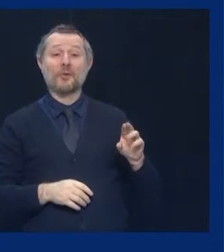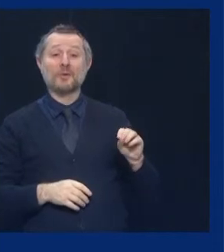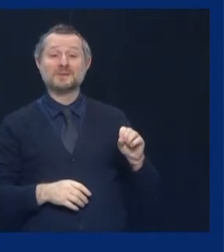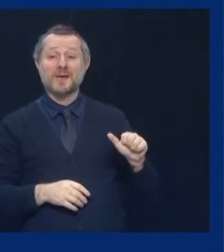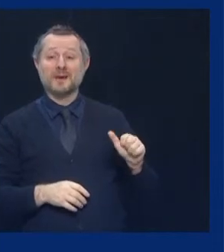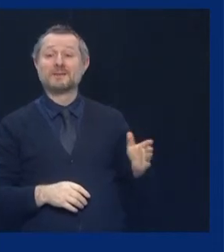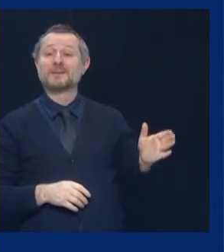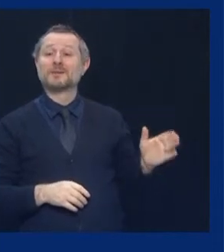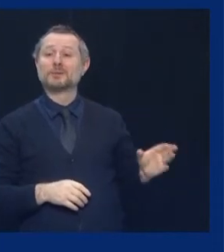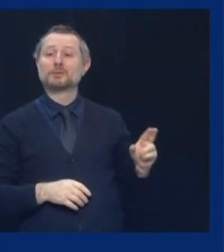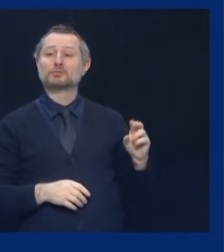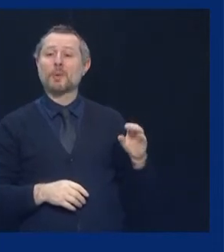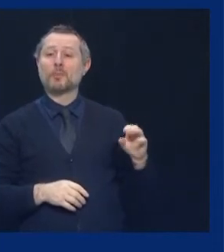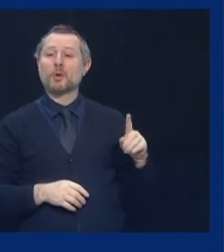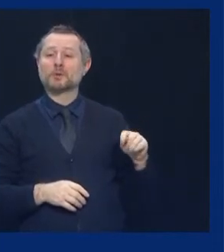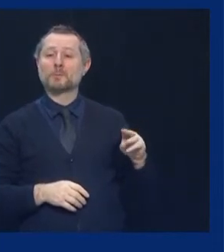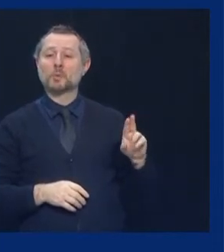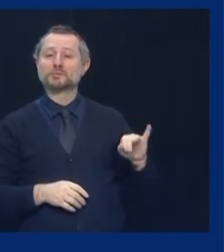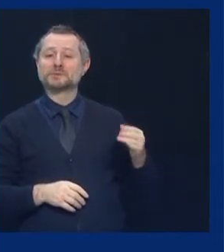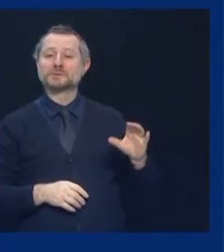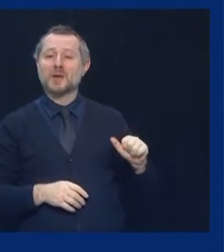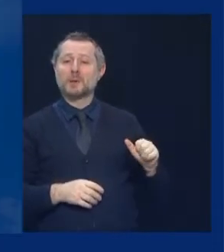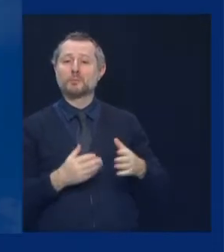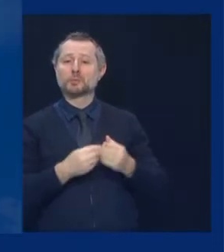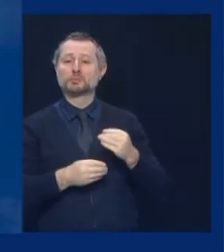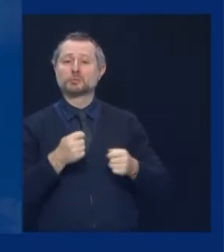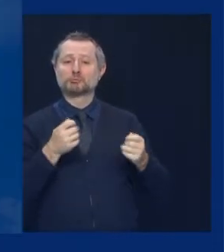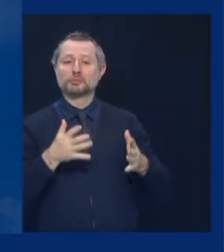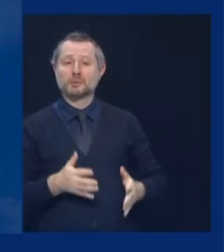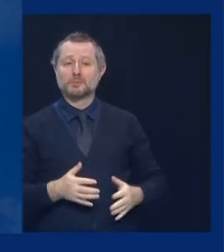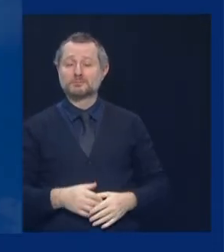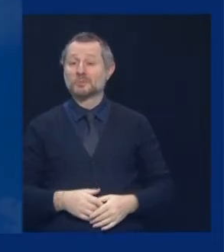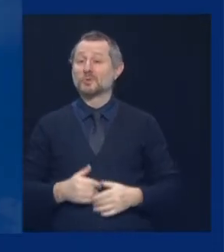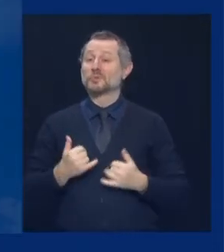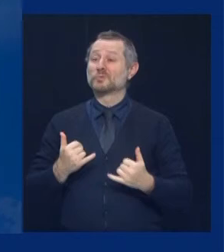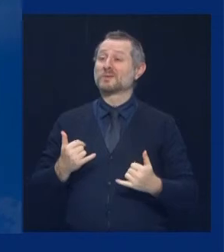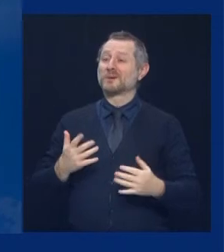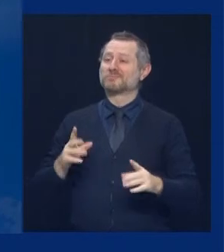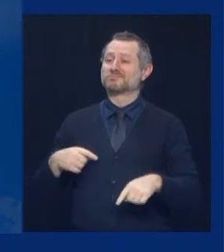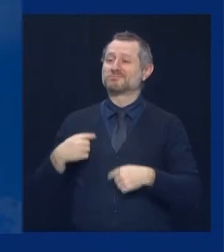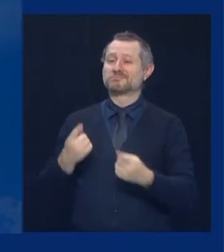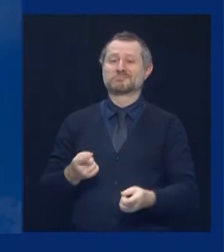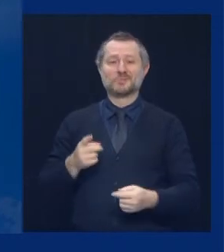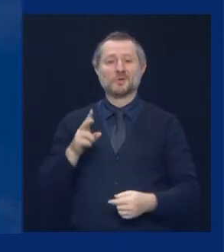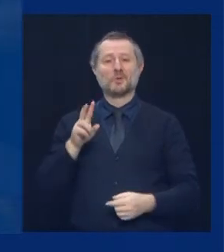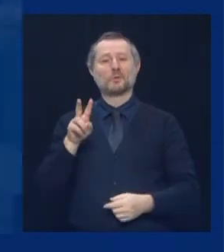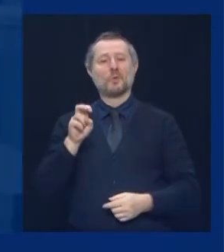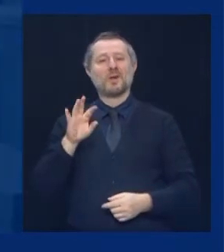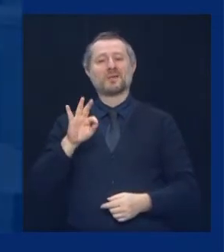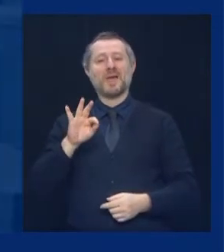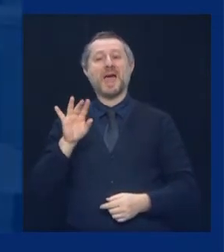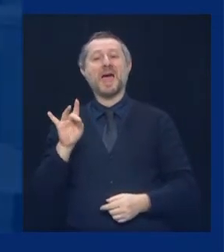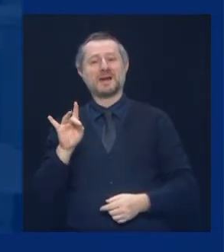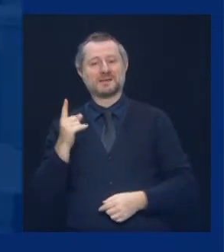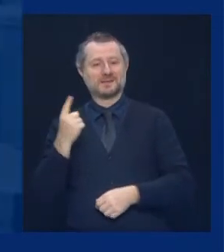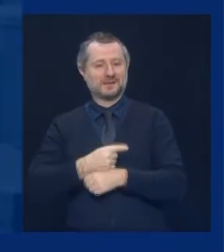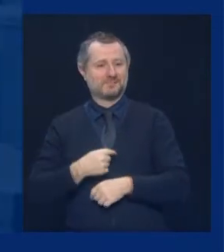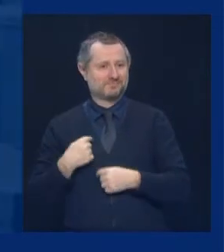COMMISSIONER, TO MY LEFT MELISSA DE LaROSA AND TO HER LEFT ROBERT